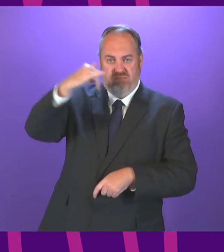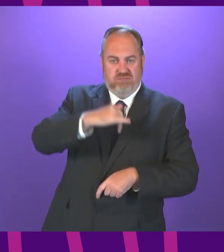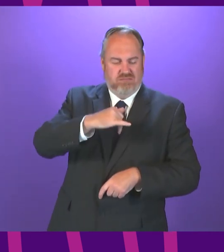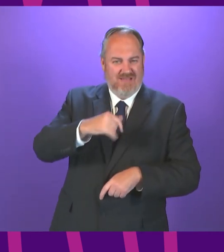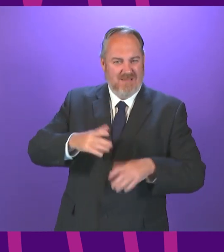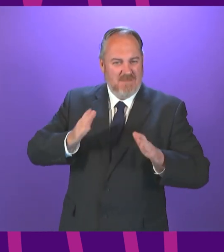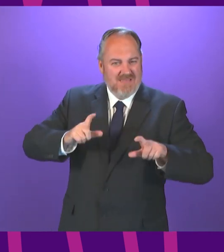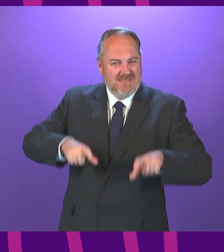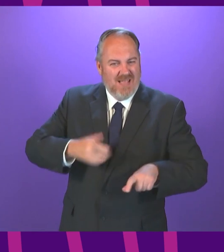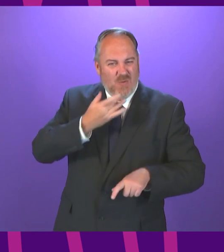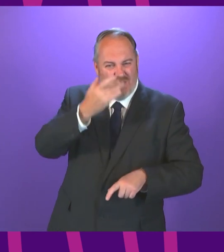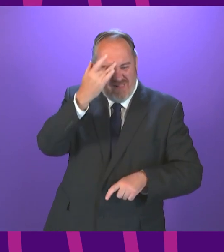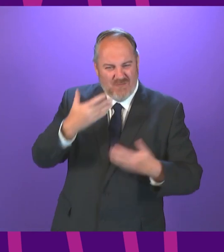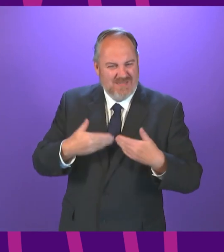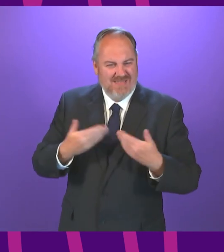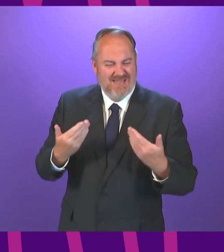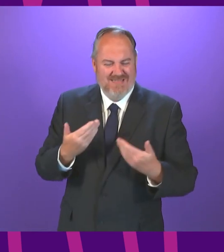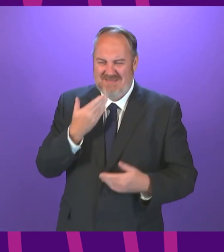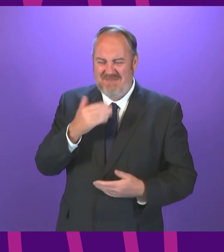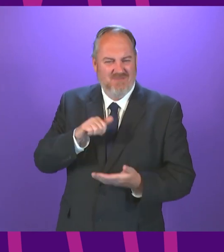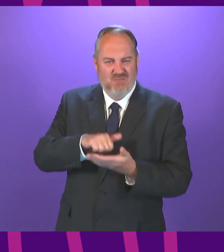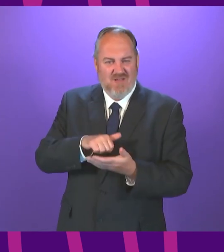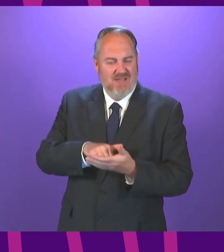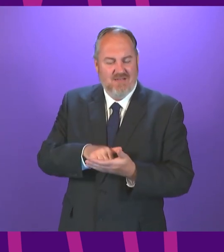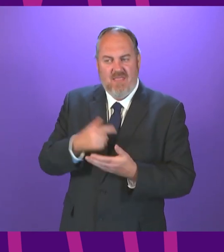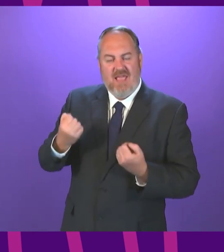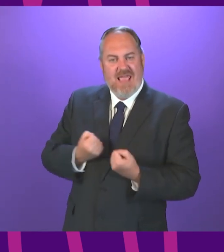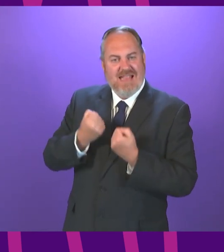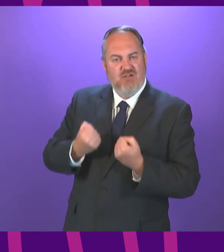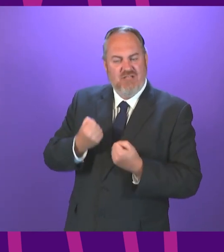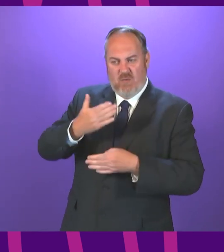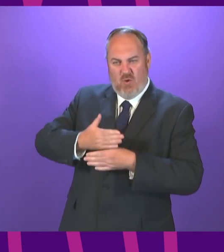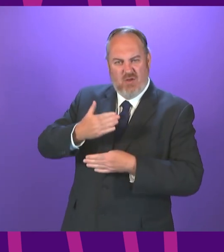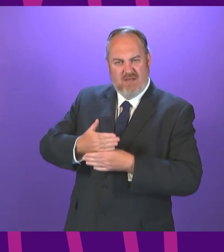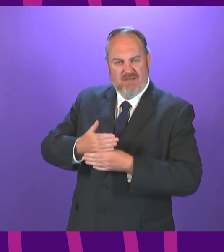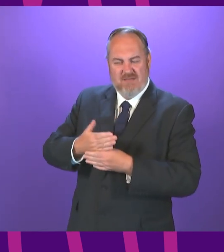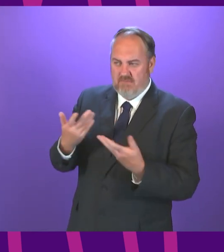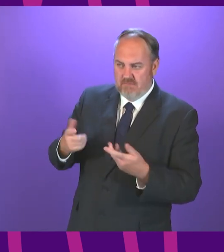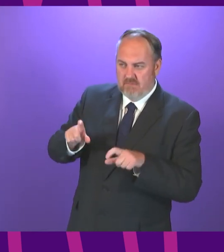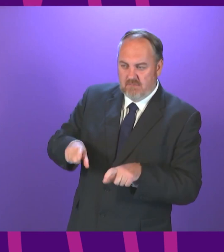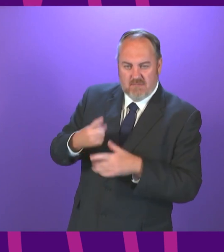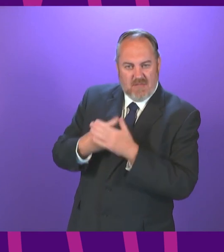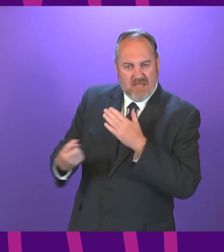will the changes that have been announced today let our energy workers isolate at home or keep them isolated while they keep our lights on?